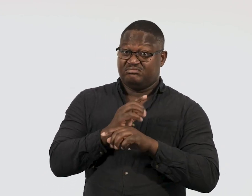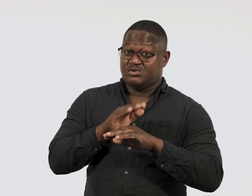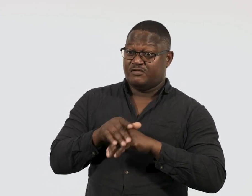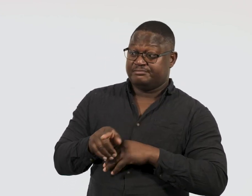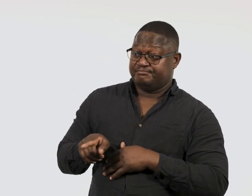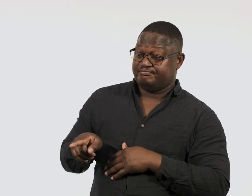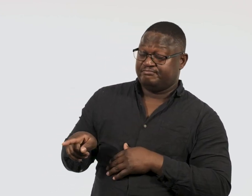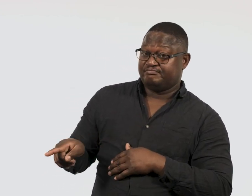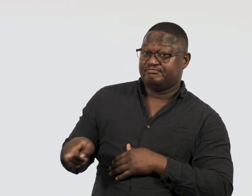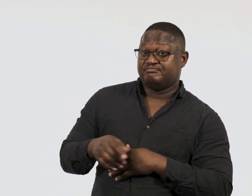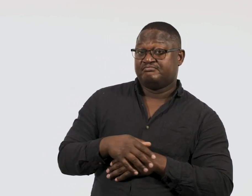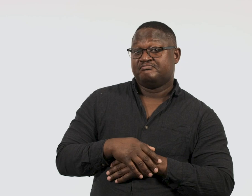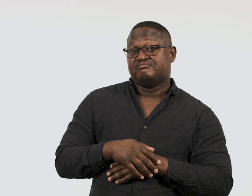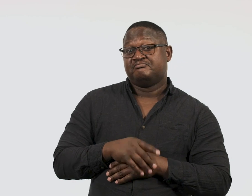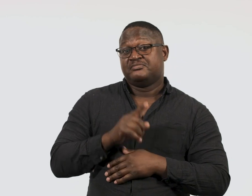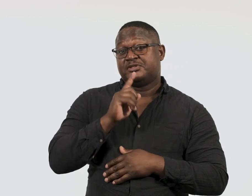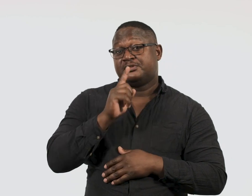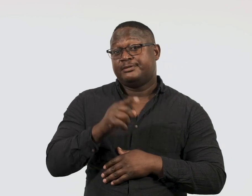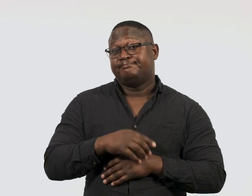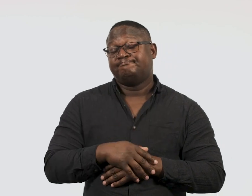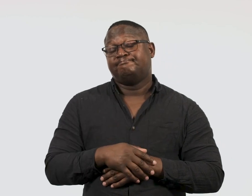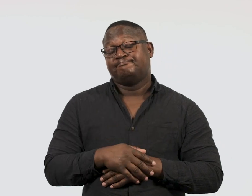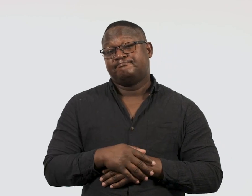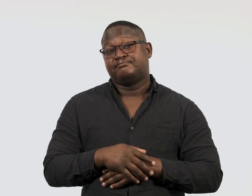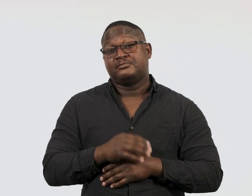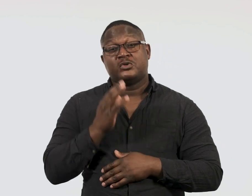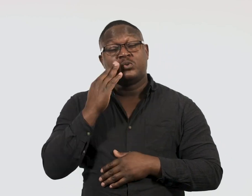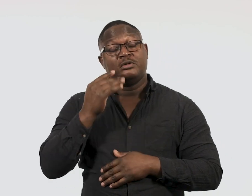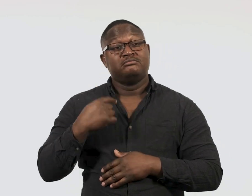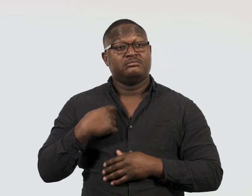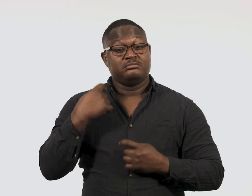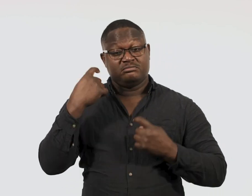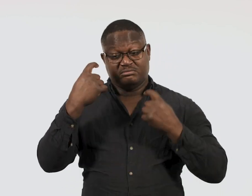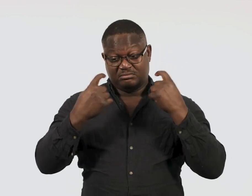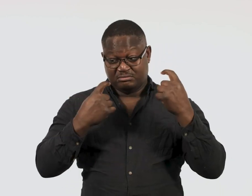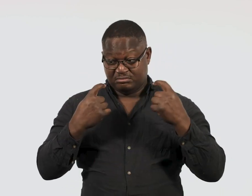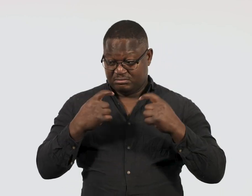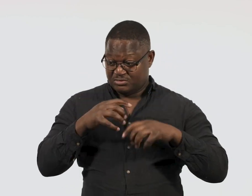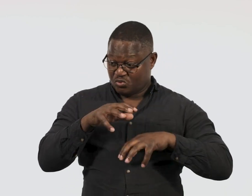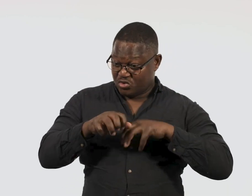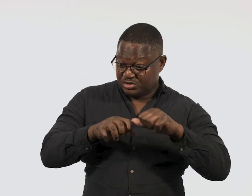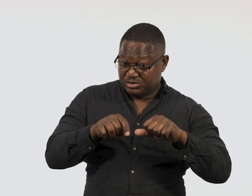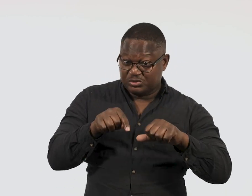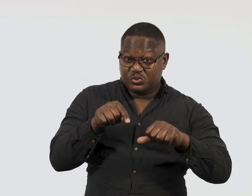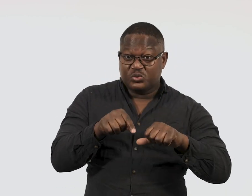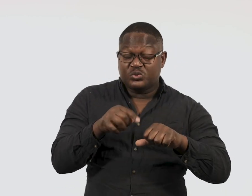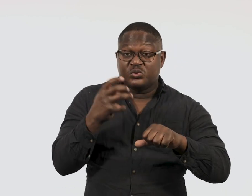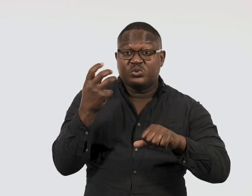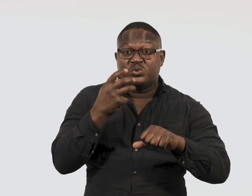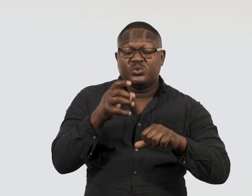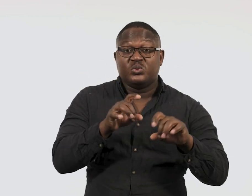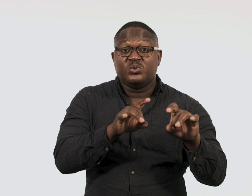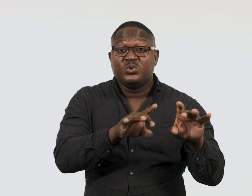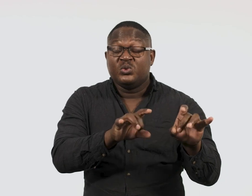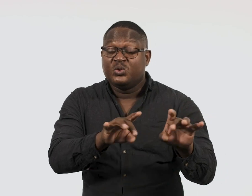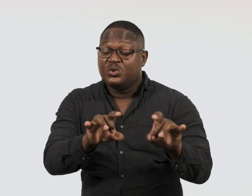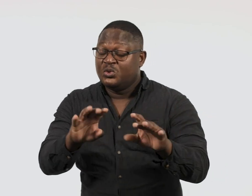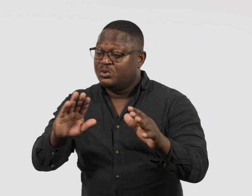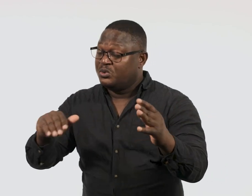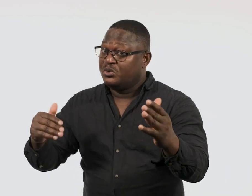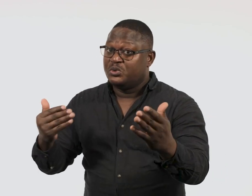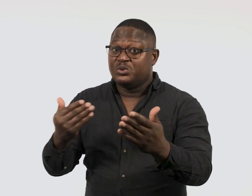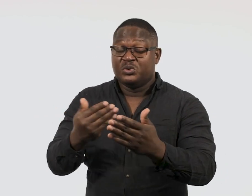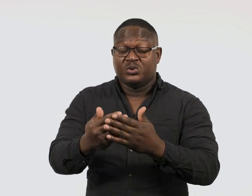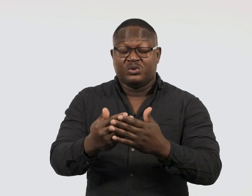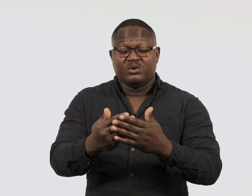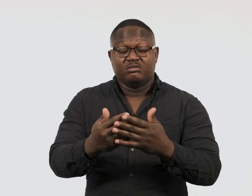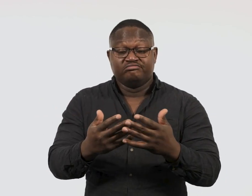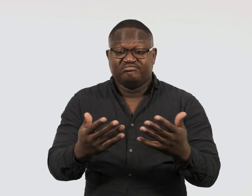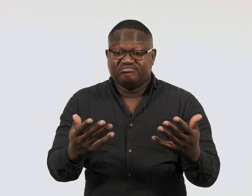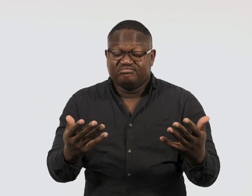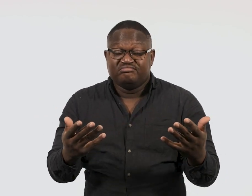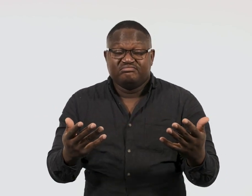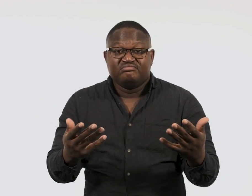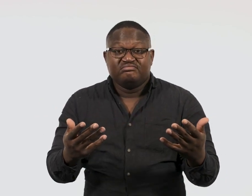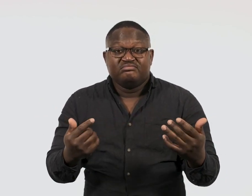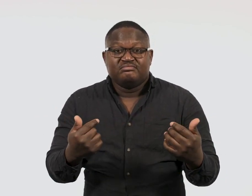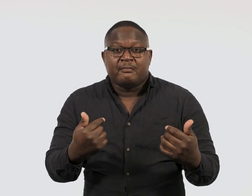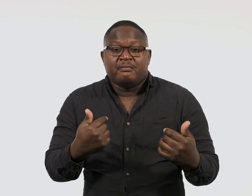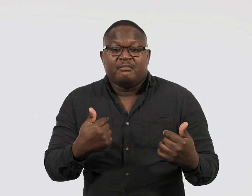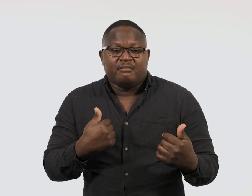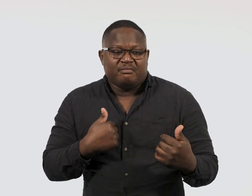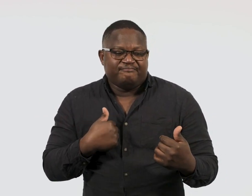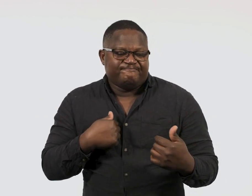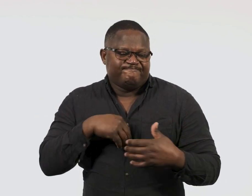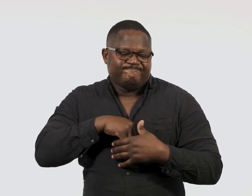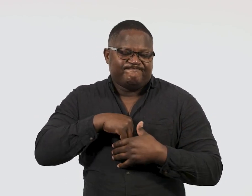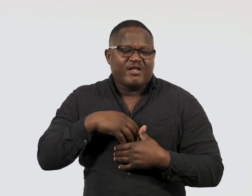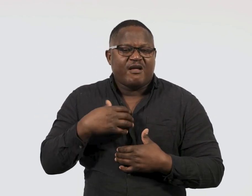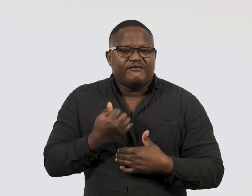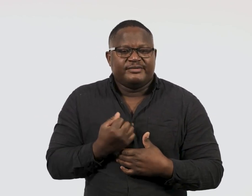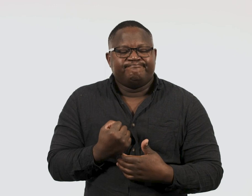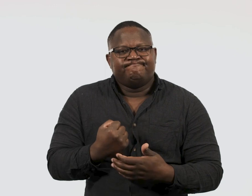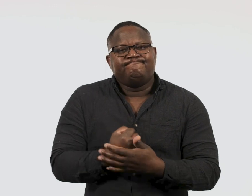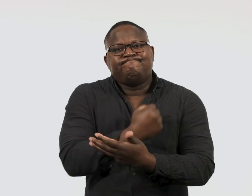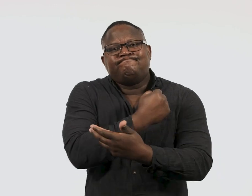Ross said: ‘There is regret in my eyes as I look back through time, thinking about the damage caused through colonisation,’